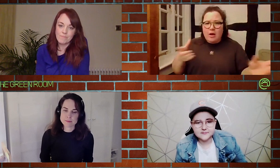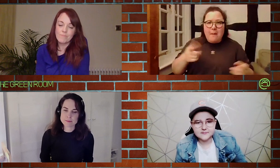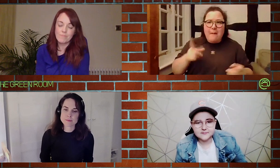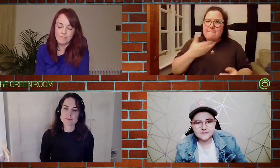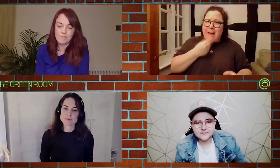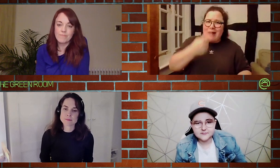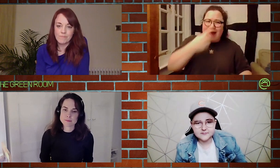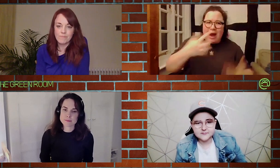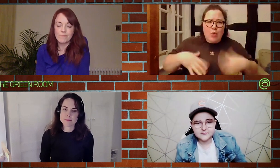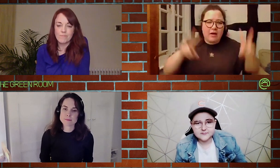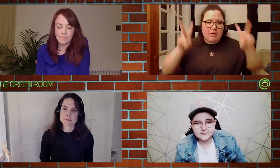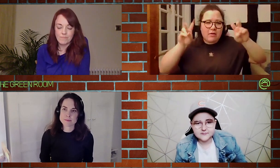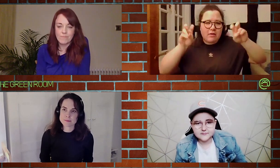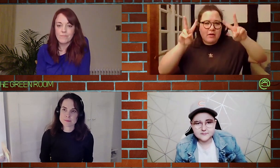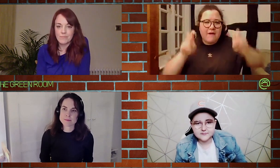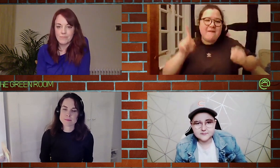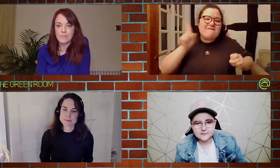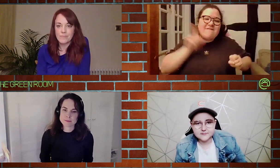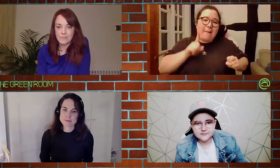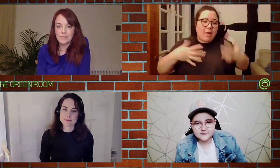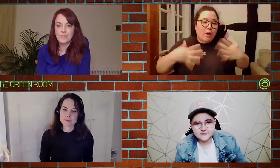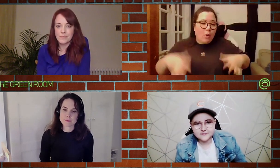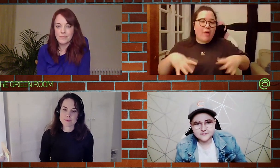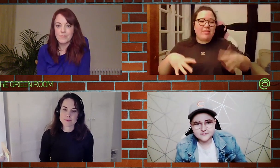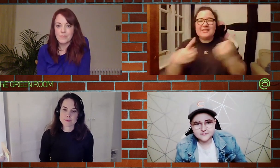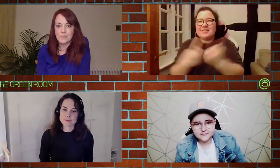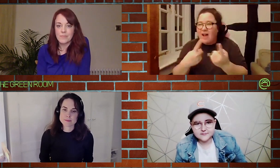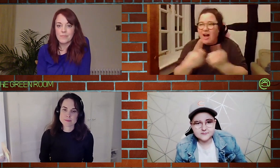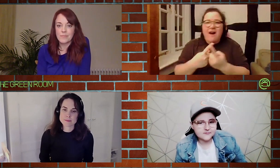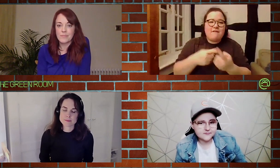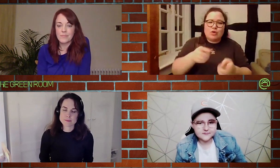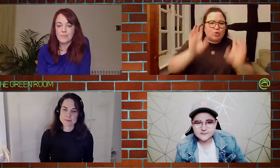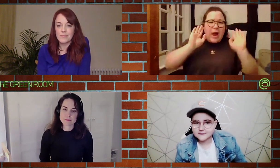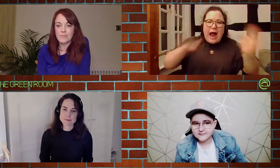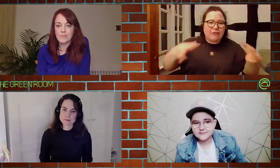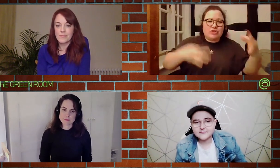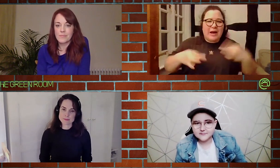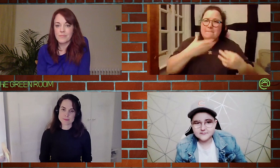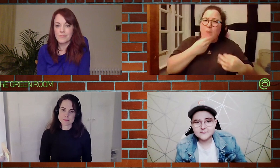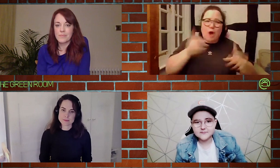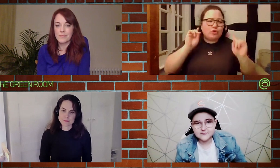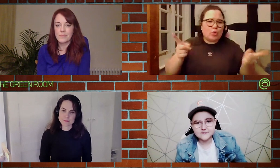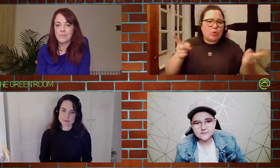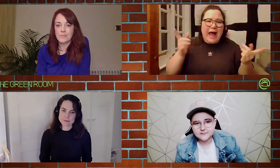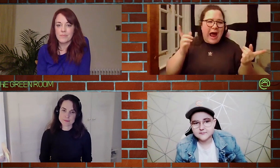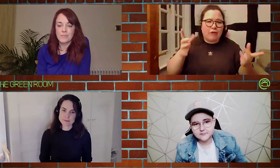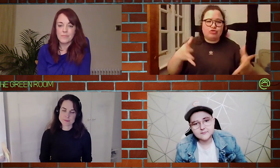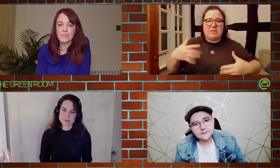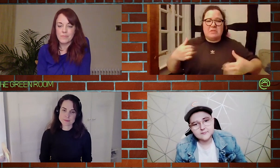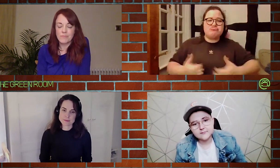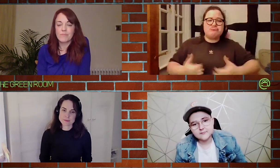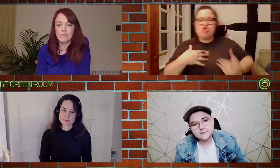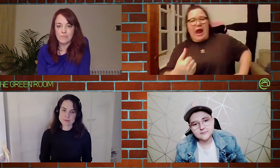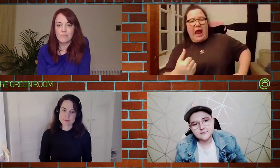be man. You must be a woman. Men can wear feminine clothing. You don't have to behave in a